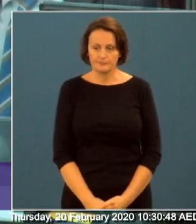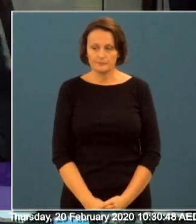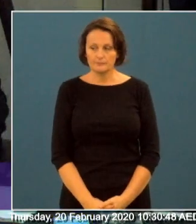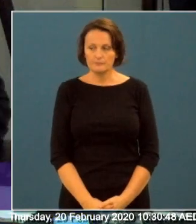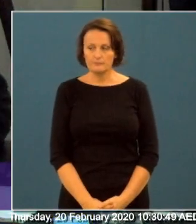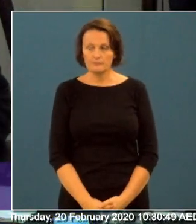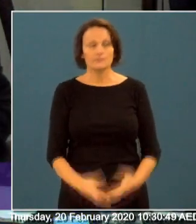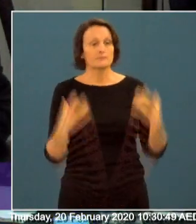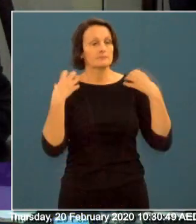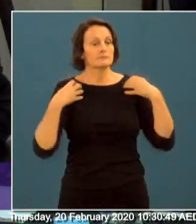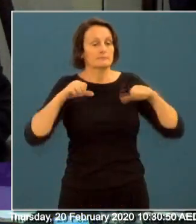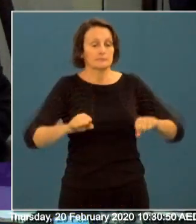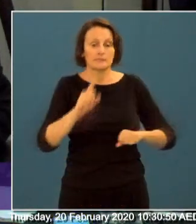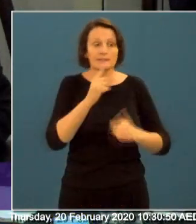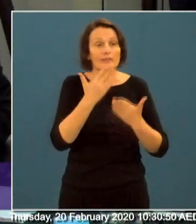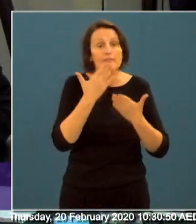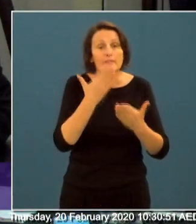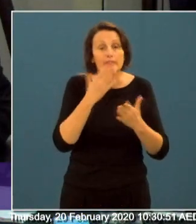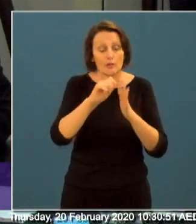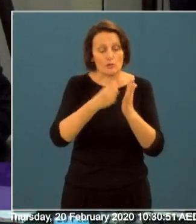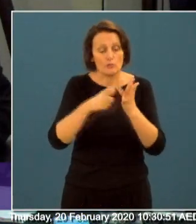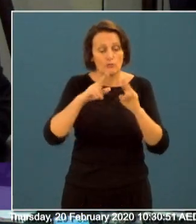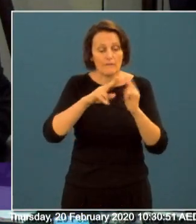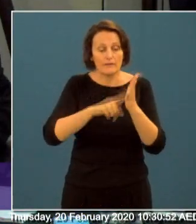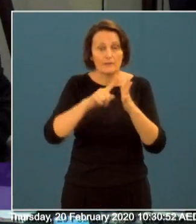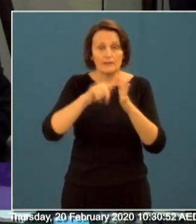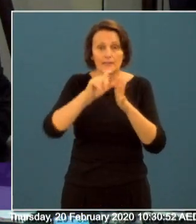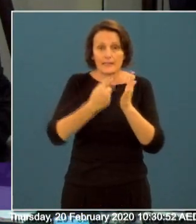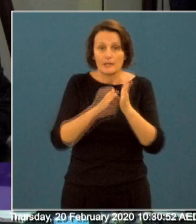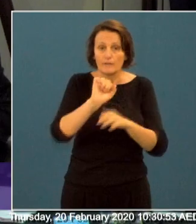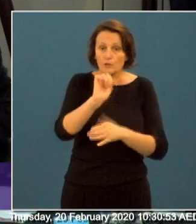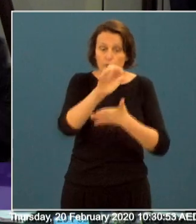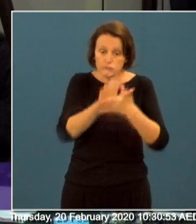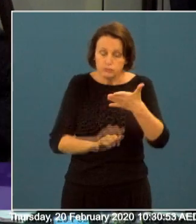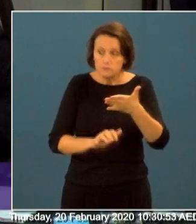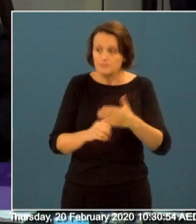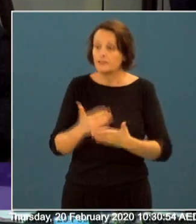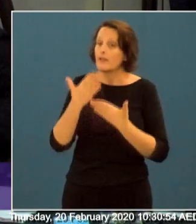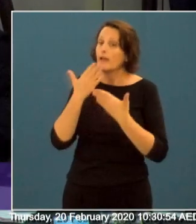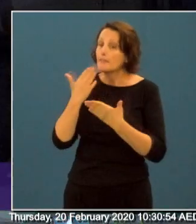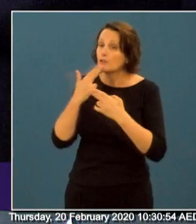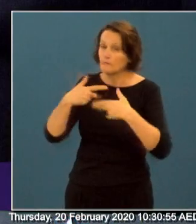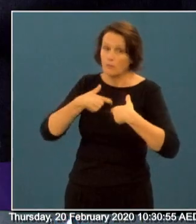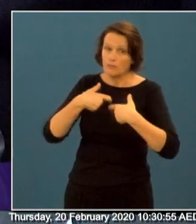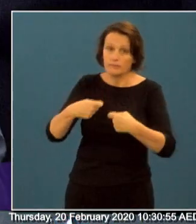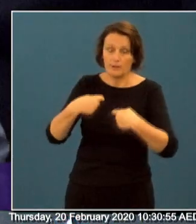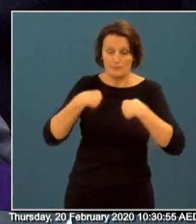Professor Leeder, thank you very much for coming and giving evidence. We very much appreciate it. Thank you for your statement. Thank you for the courtesy of the invitation to be here. I appreciate that.